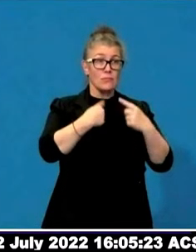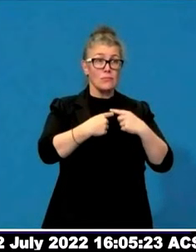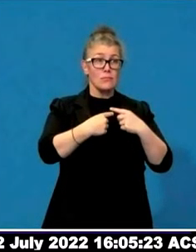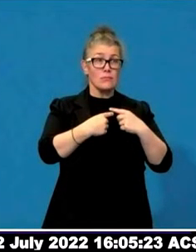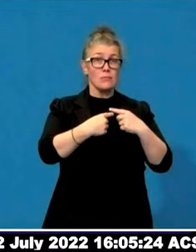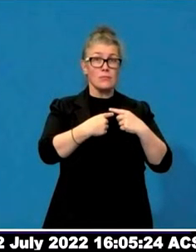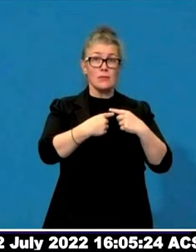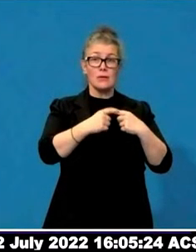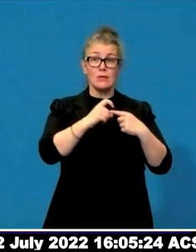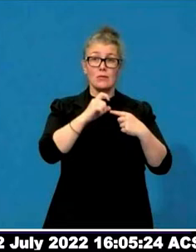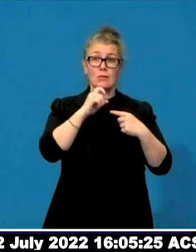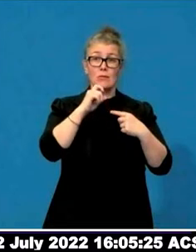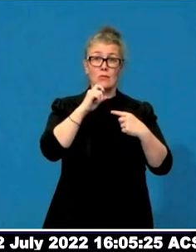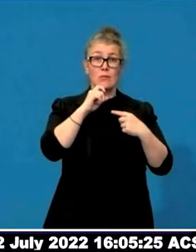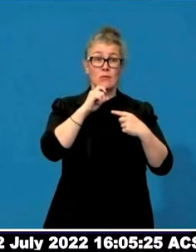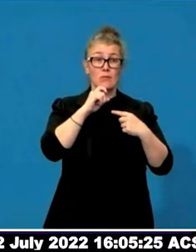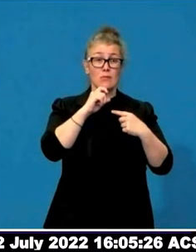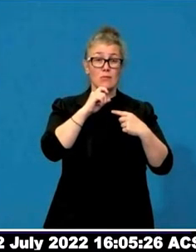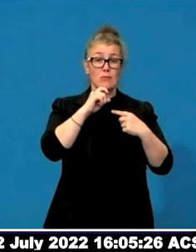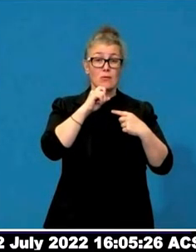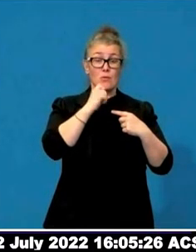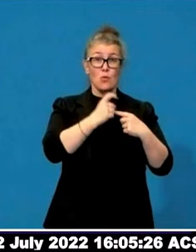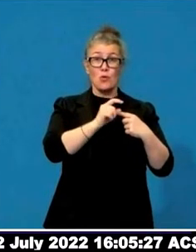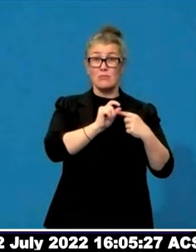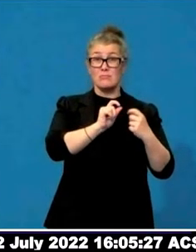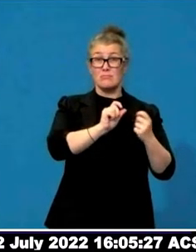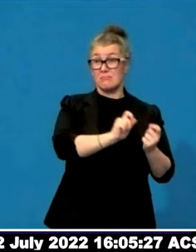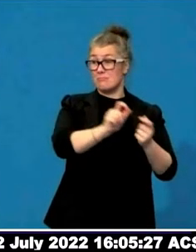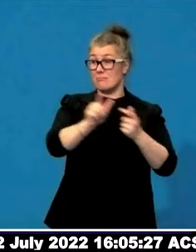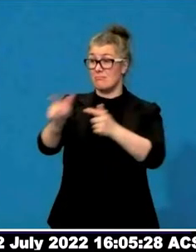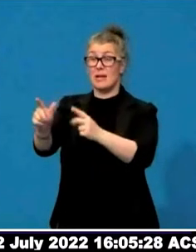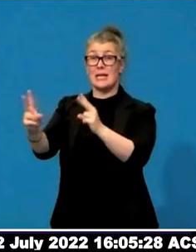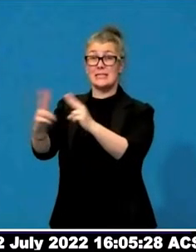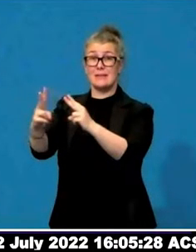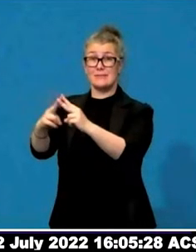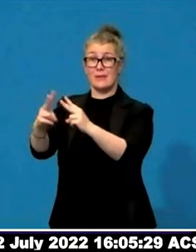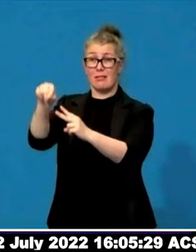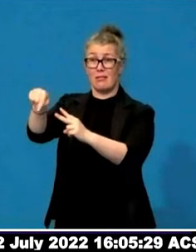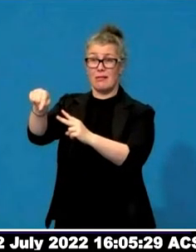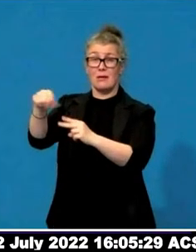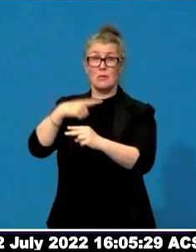down to Townsville because, yeah, he was really sick.